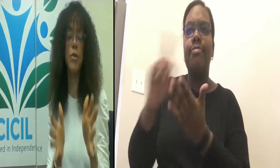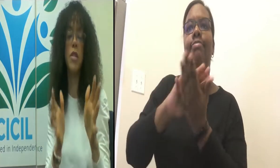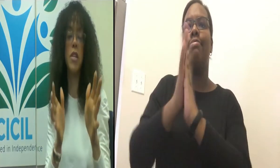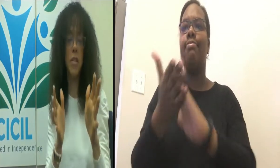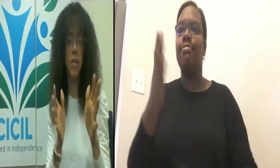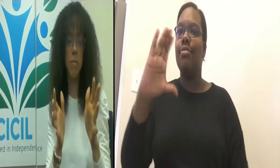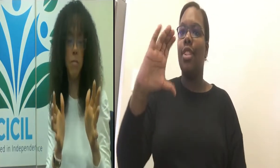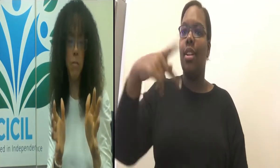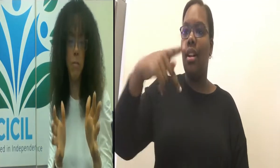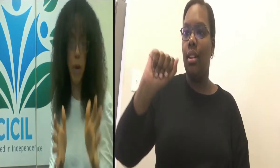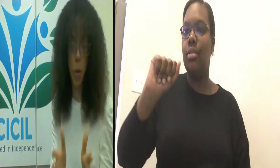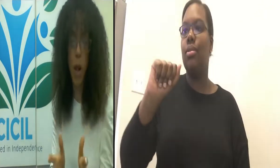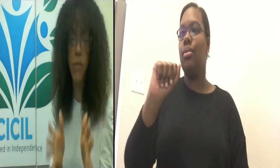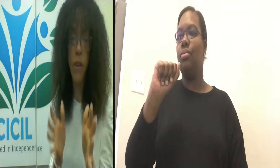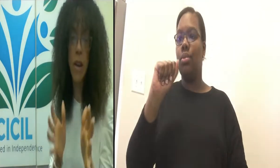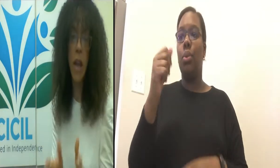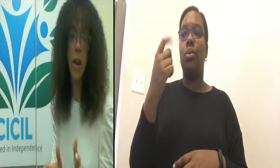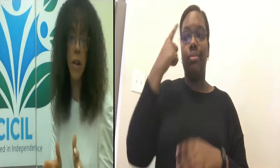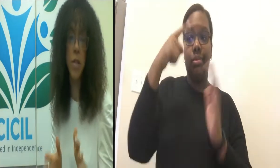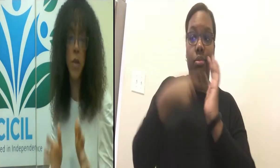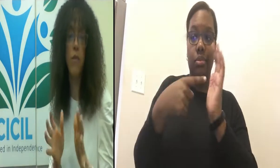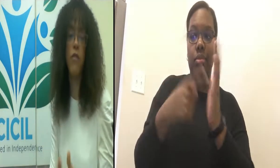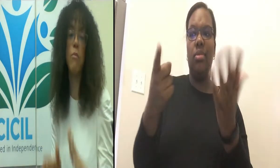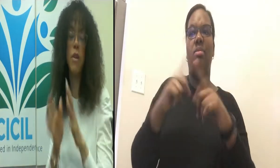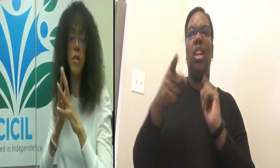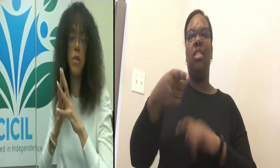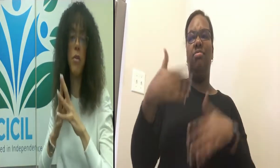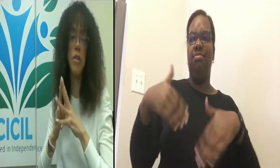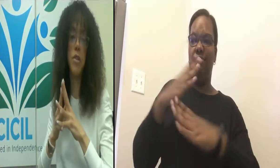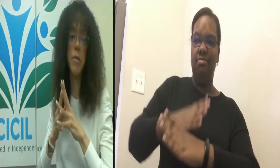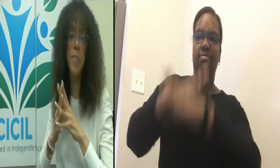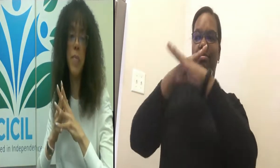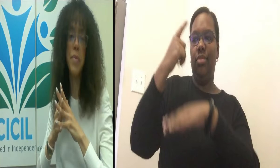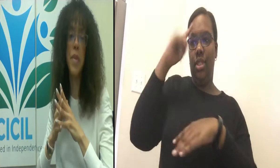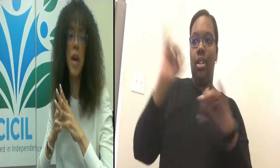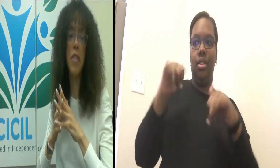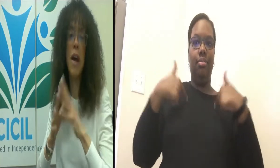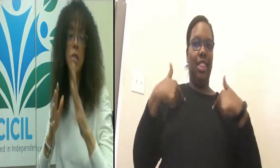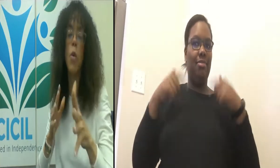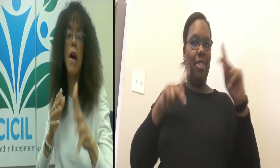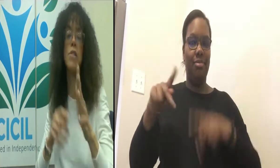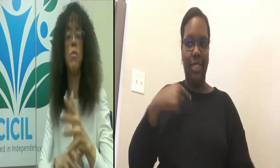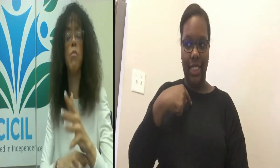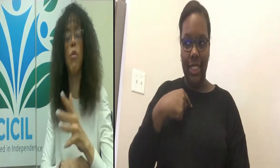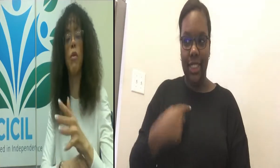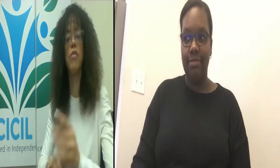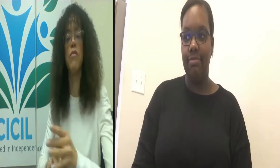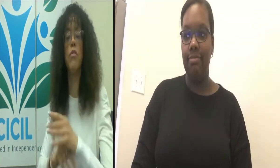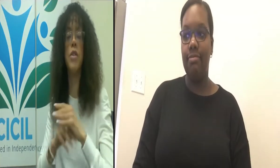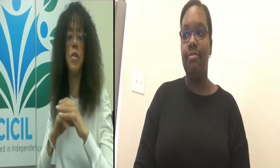jargon in position descriptions picks out diverse but qualified candidates